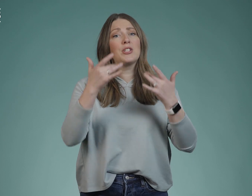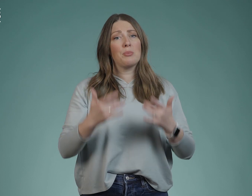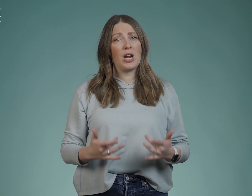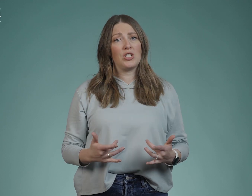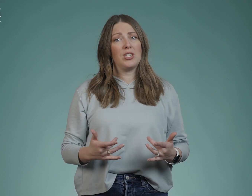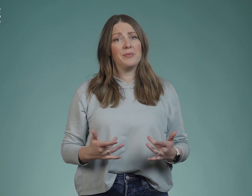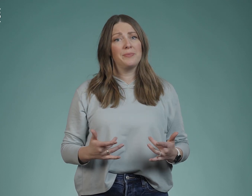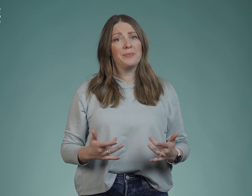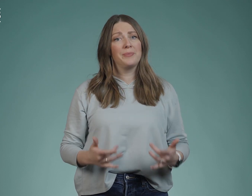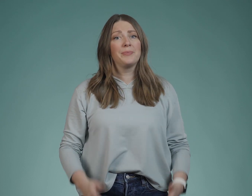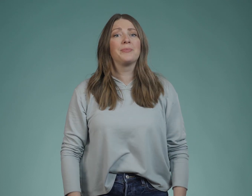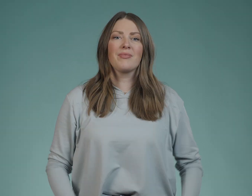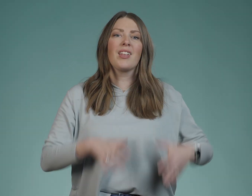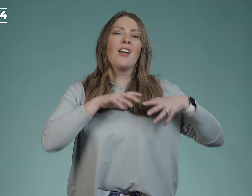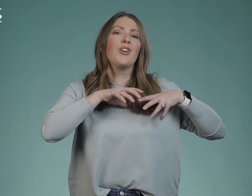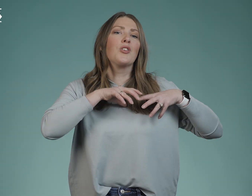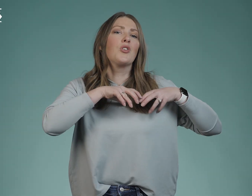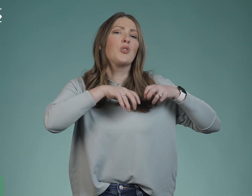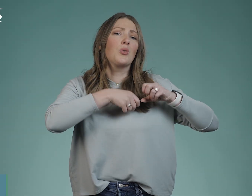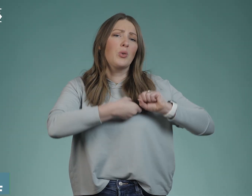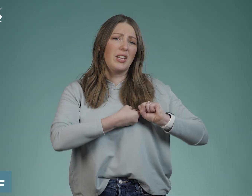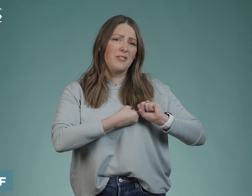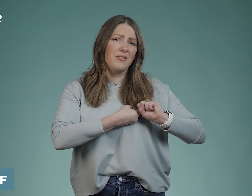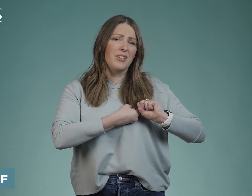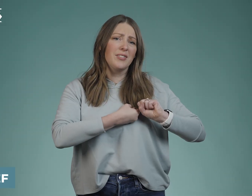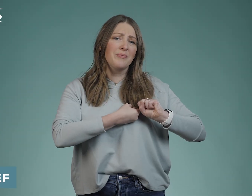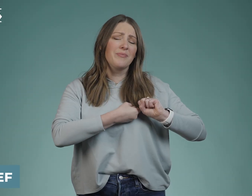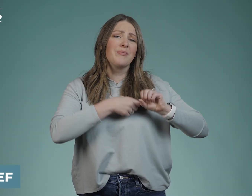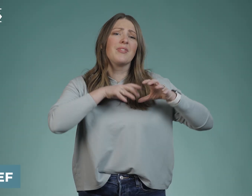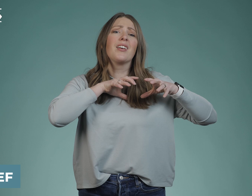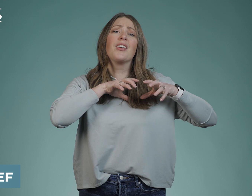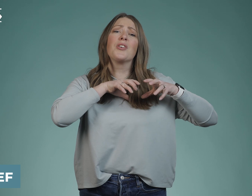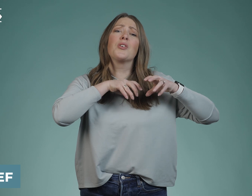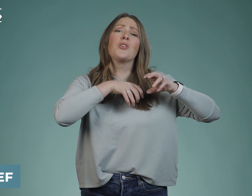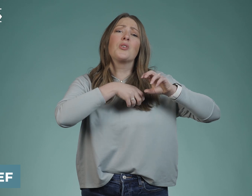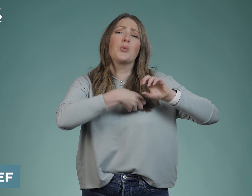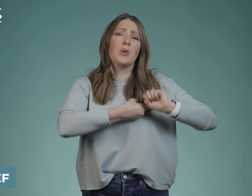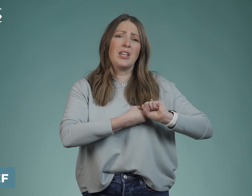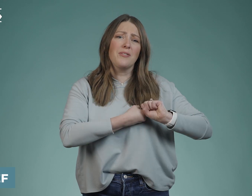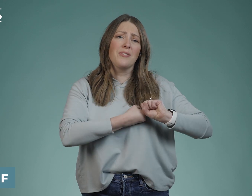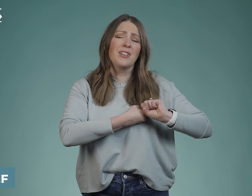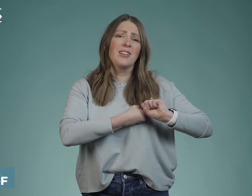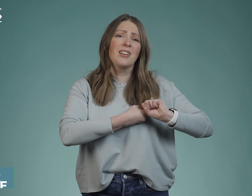Depression, Grief.